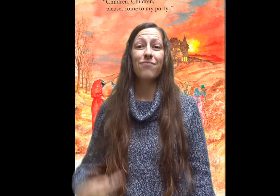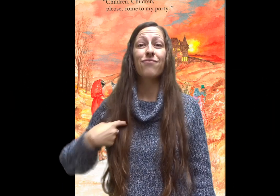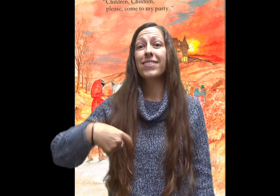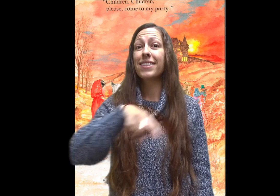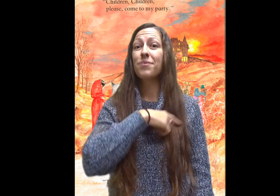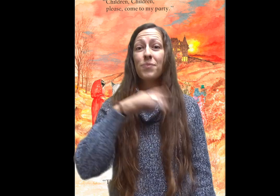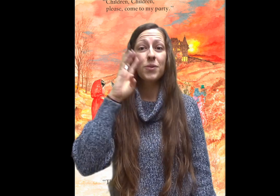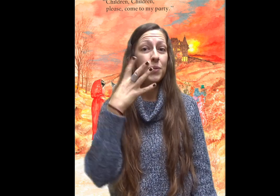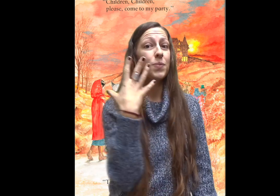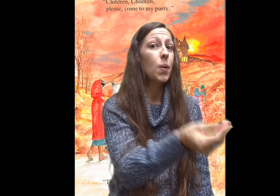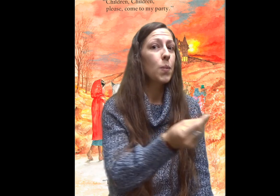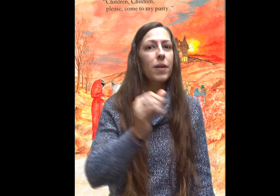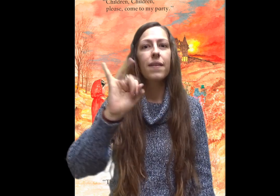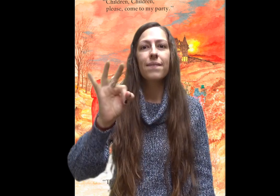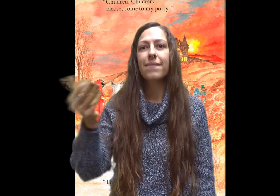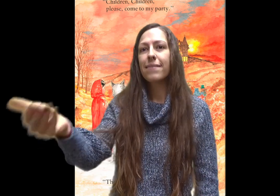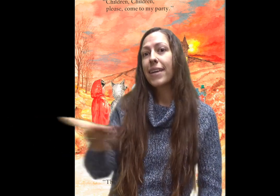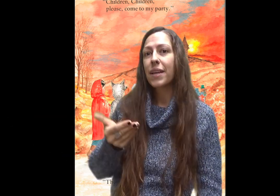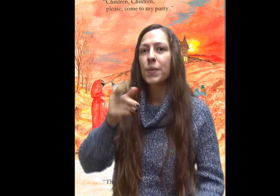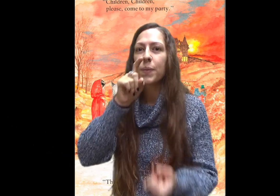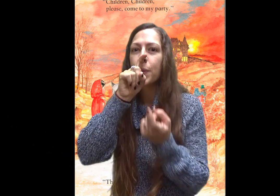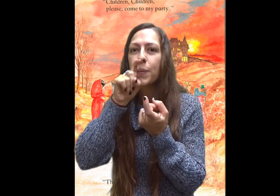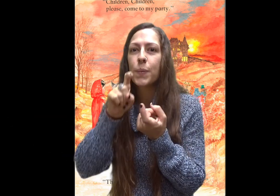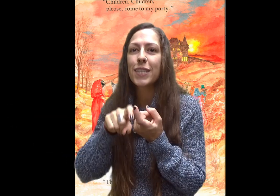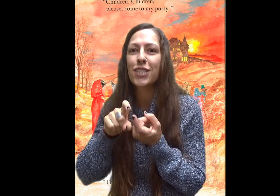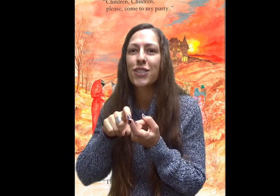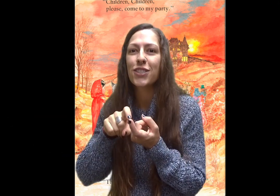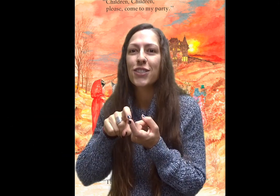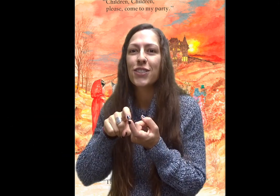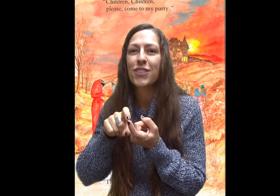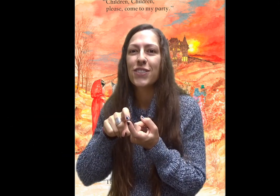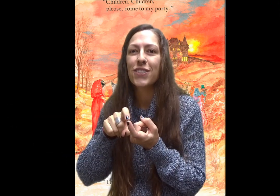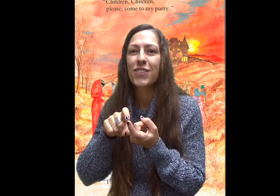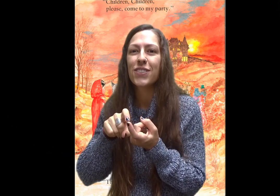Thank you, we will, if you invite Witch.